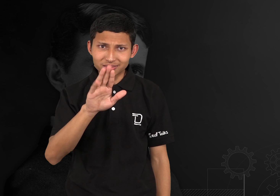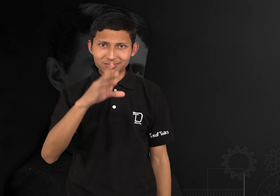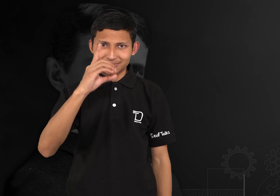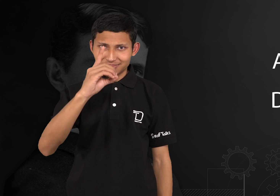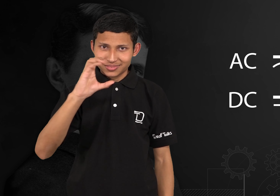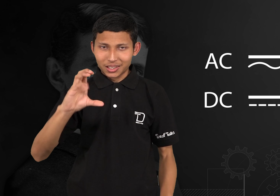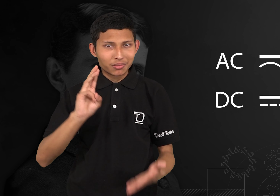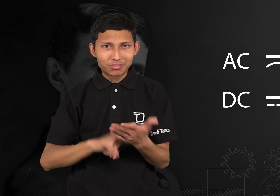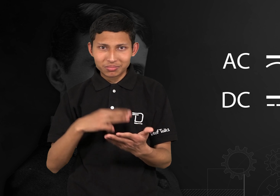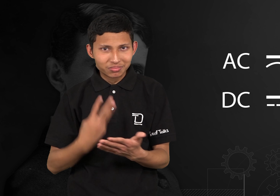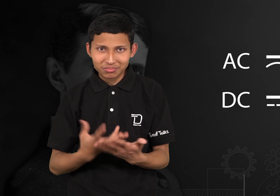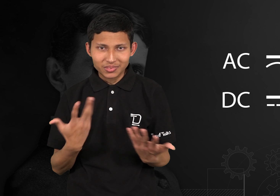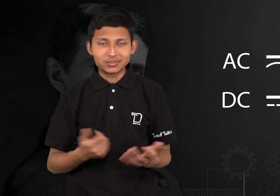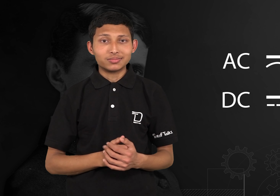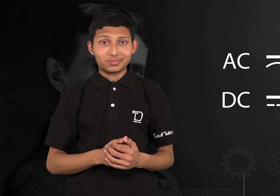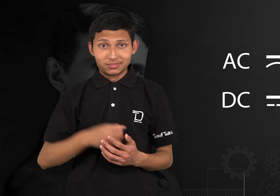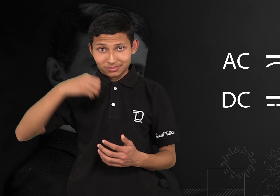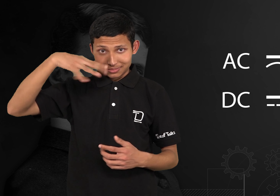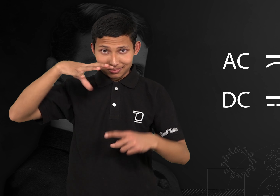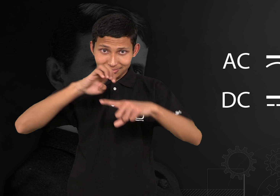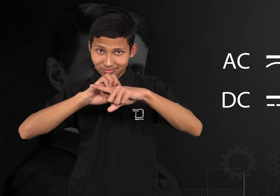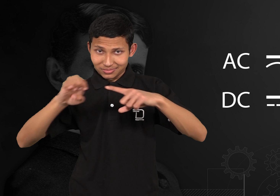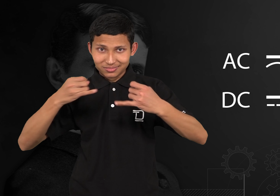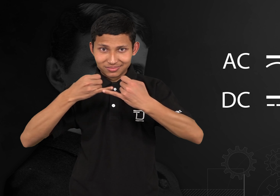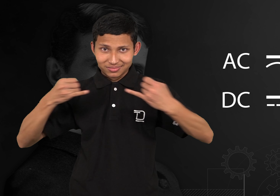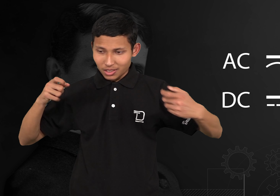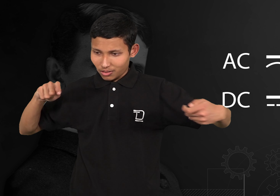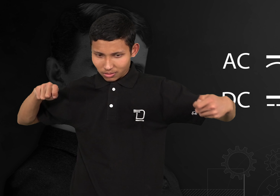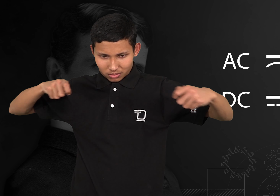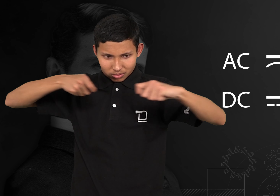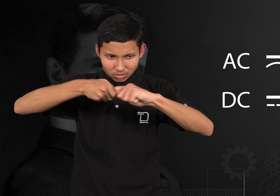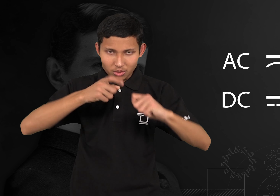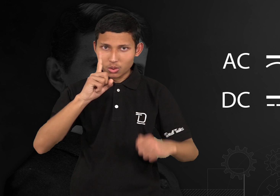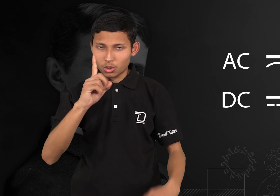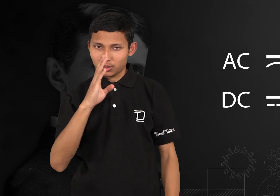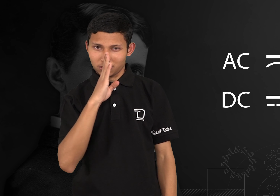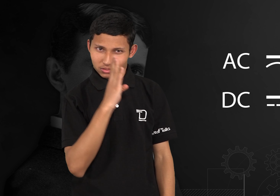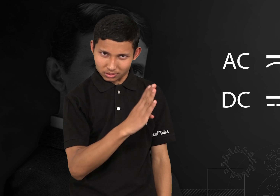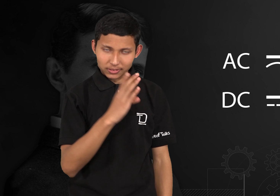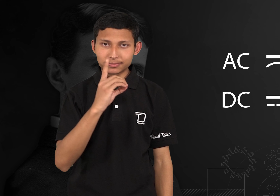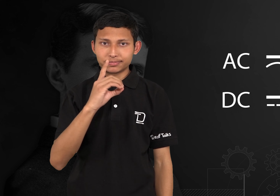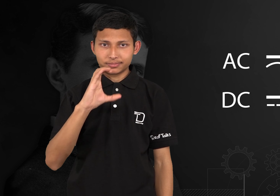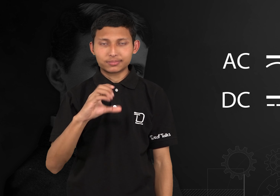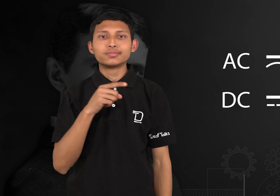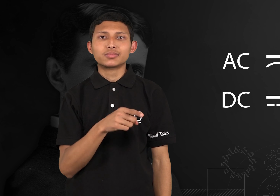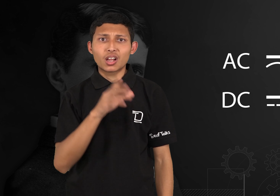Direct current means 1-way current.